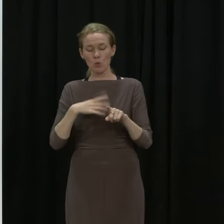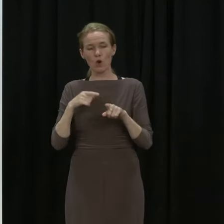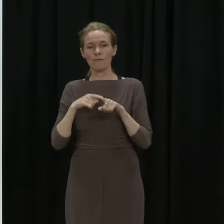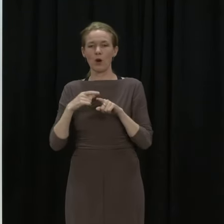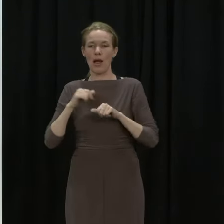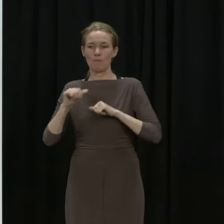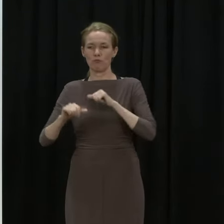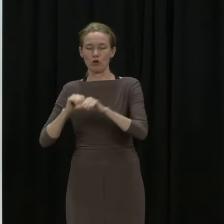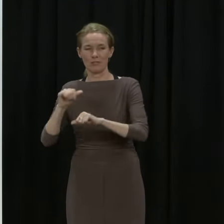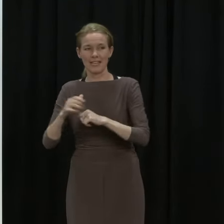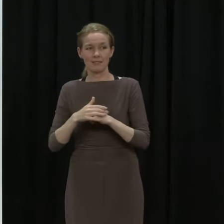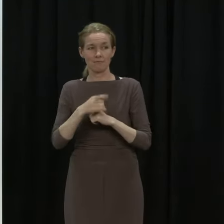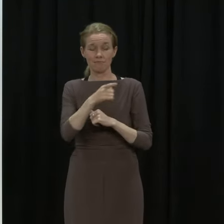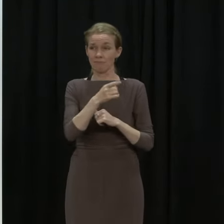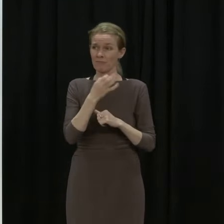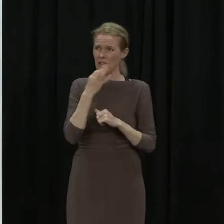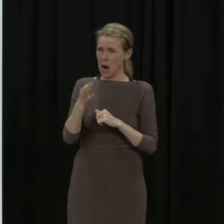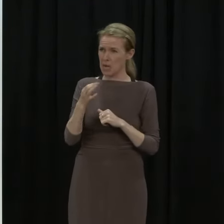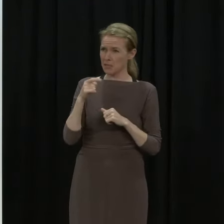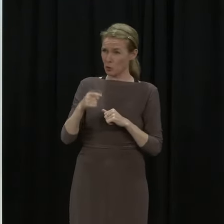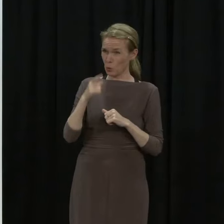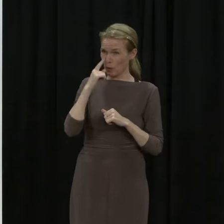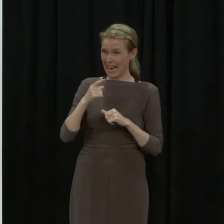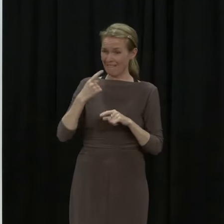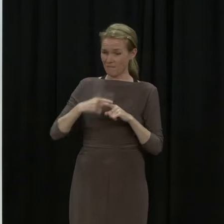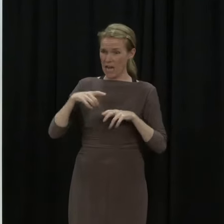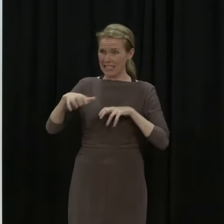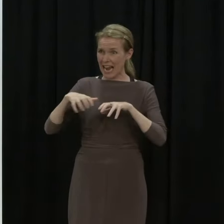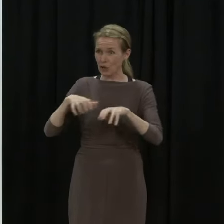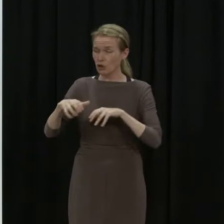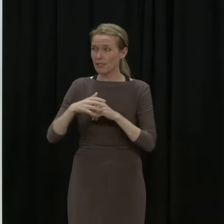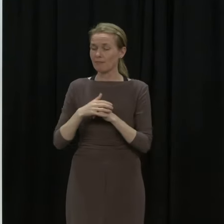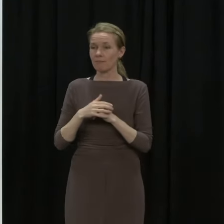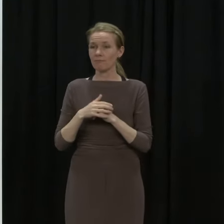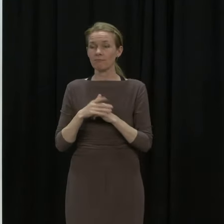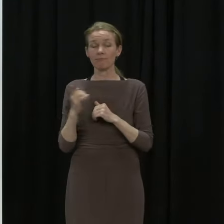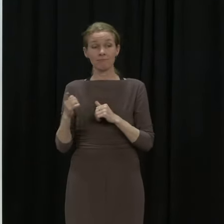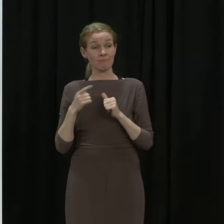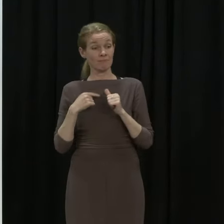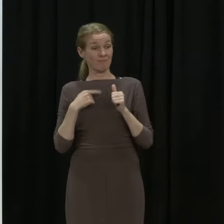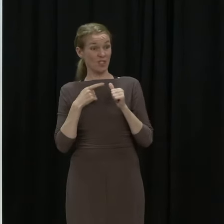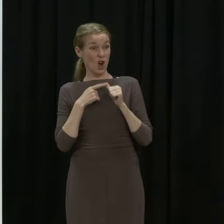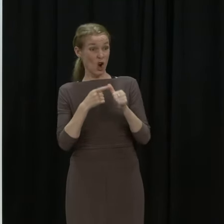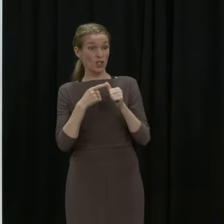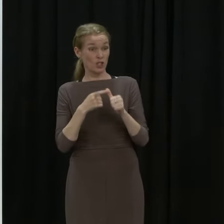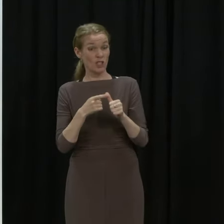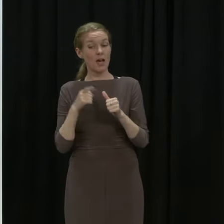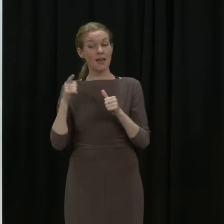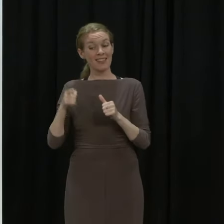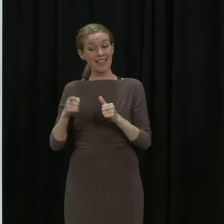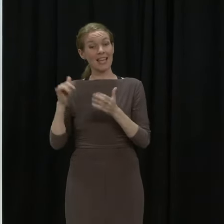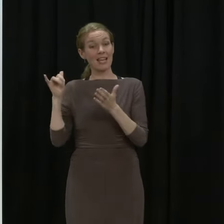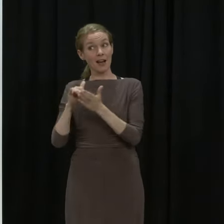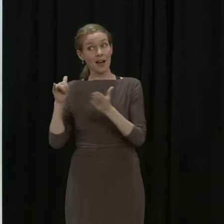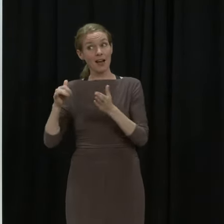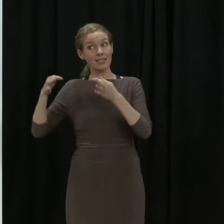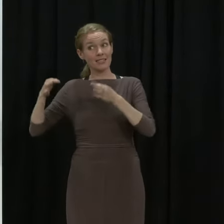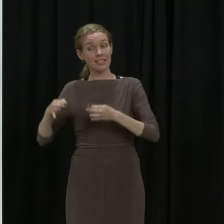and we will work through that together but we need to proces,